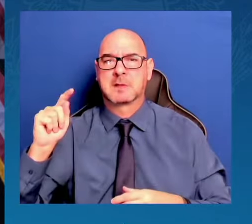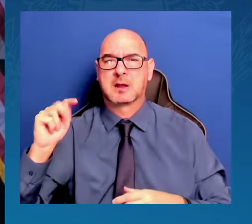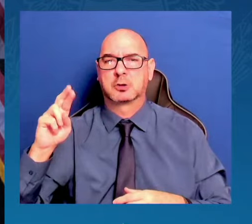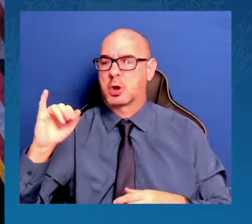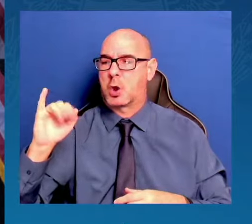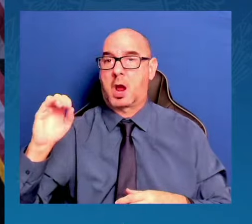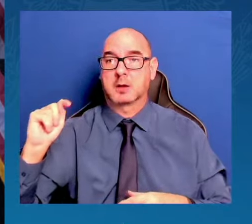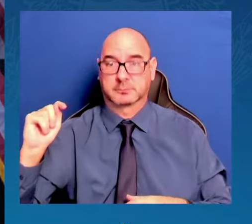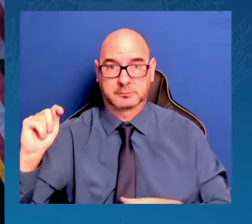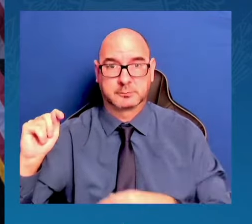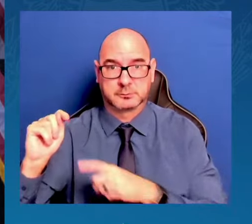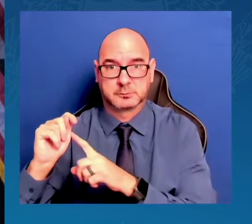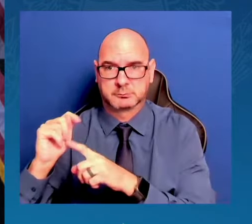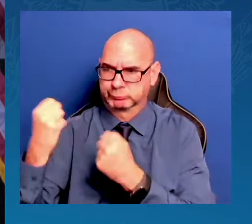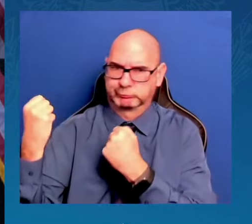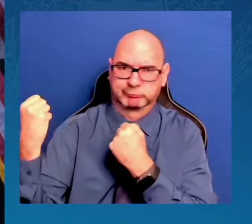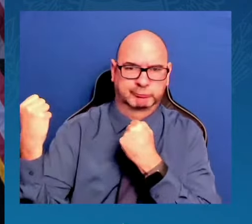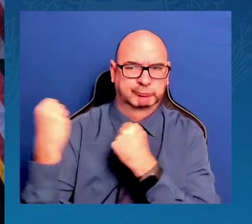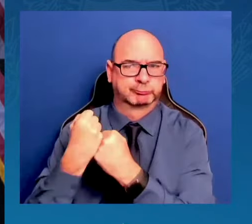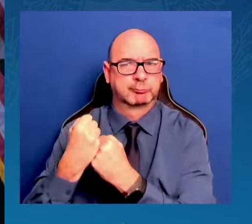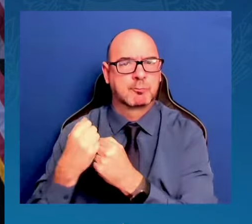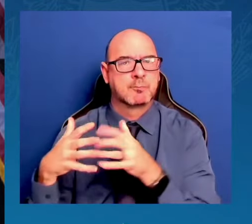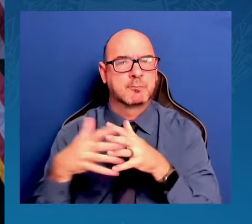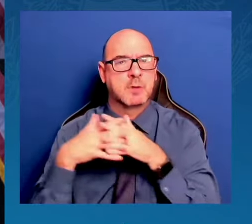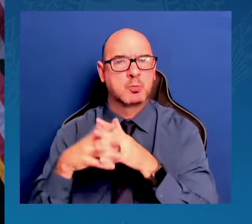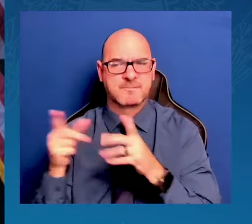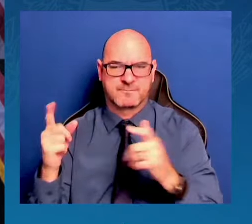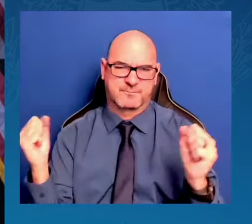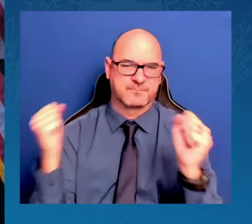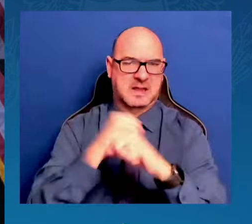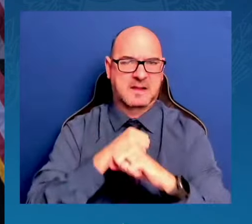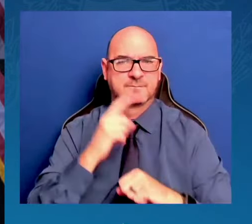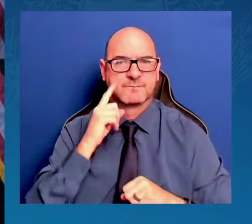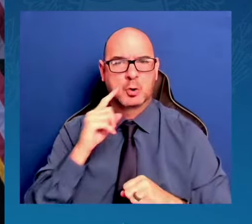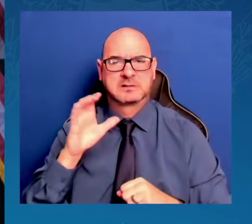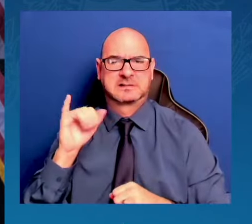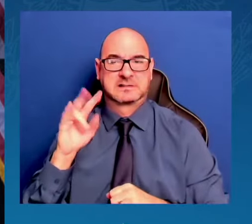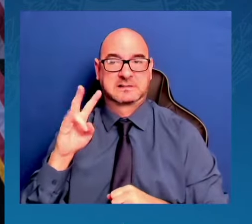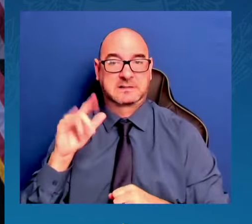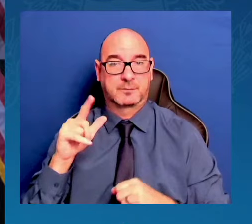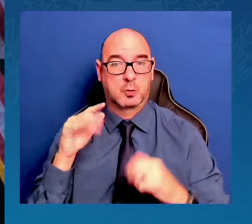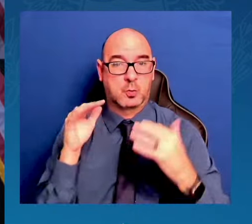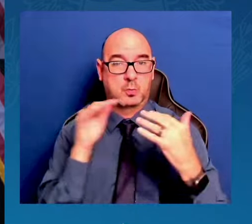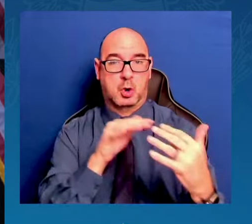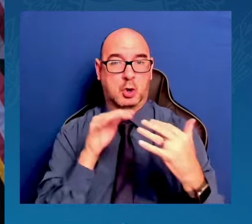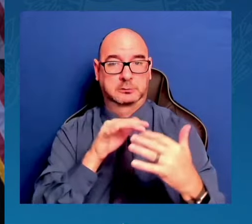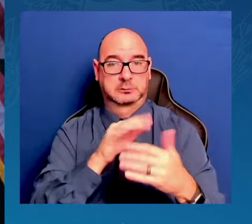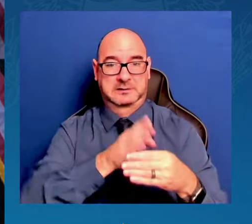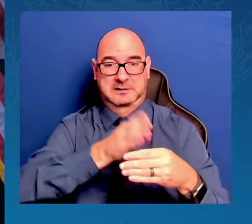to end the sin of slavery --